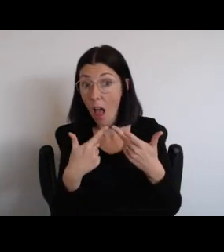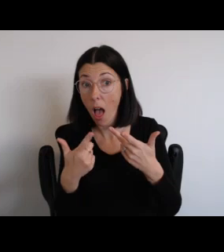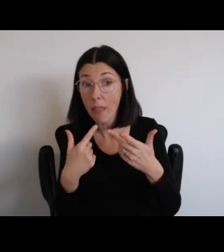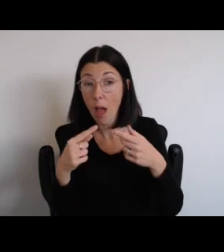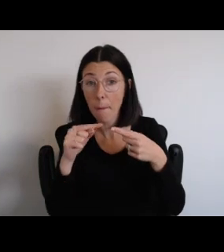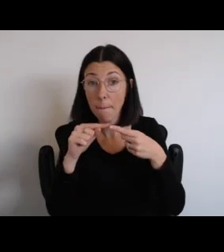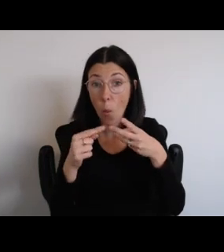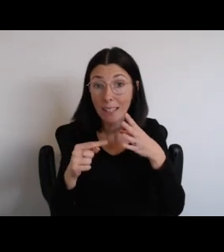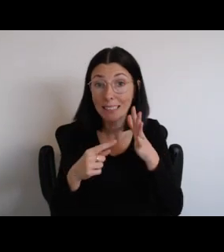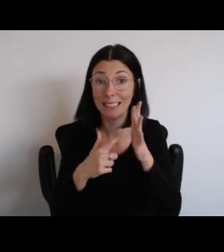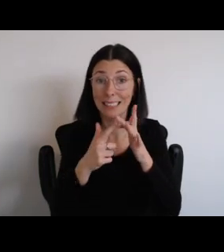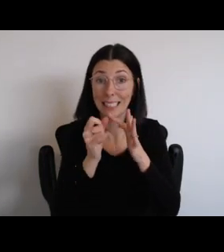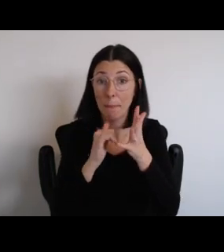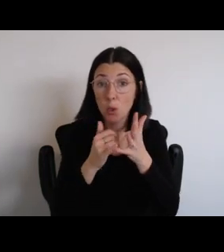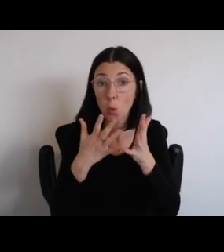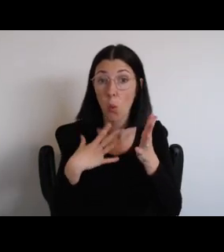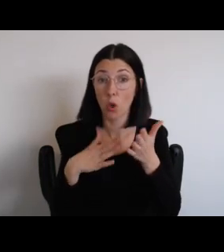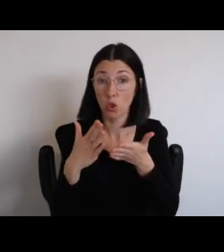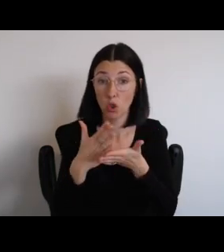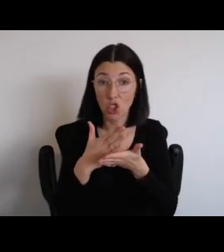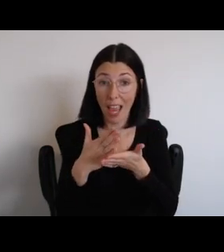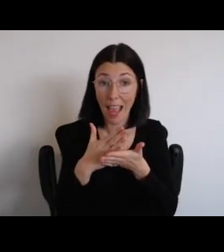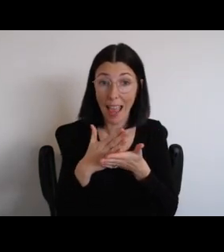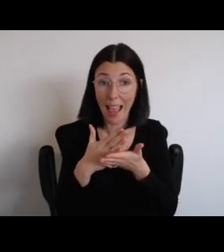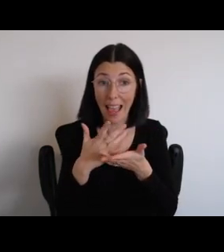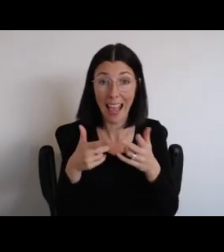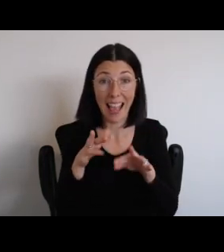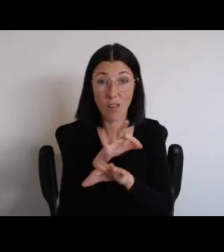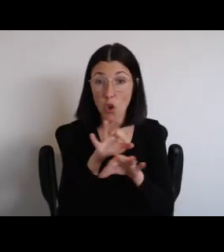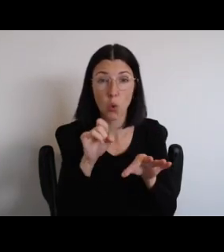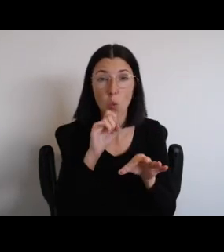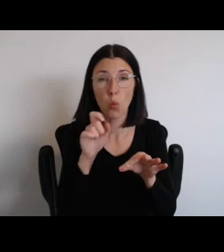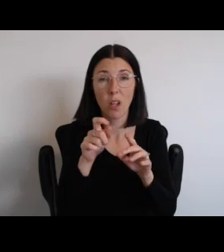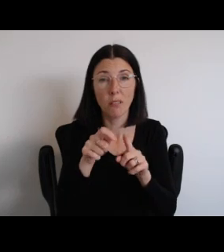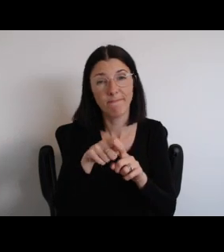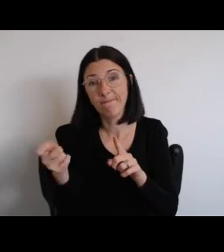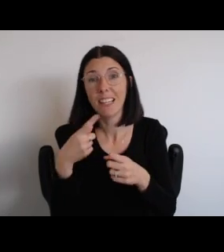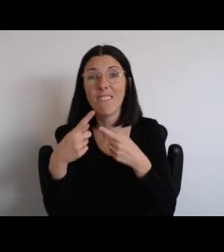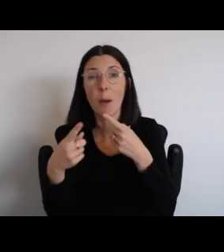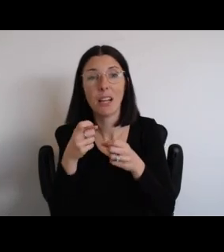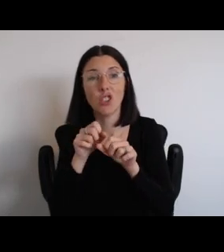just roll on to some information about our CLE resources no thank you for listening and I hope